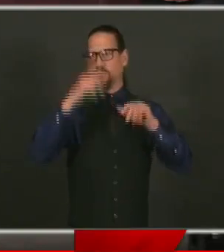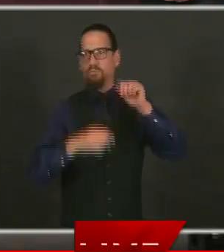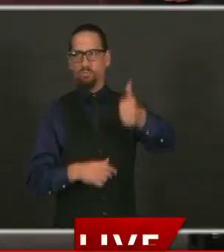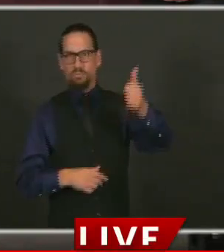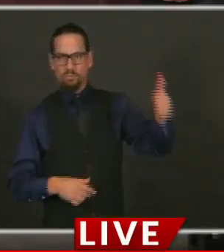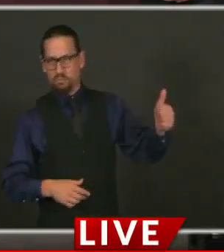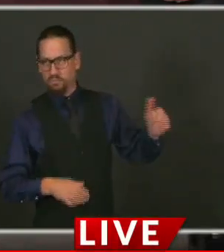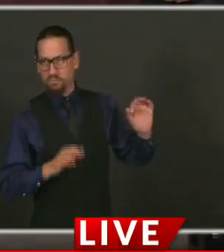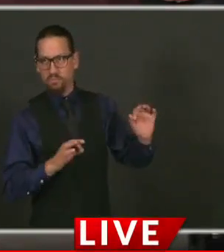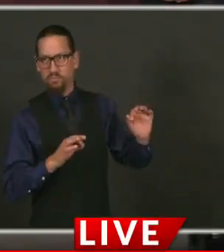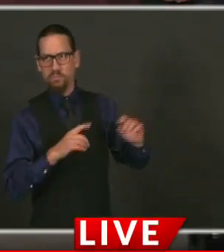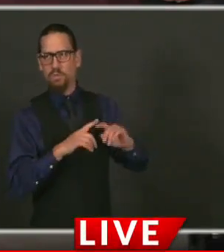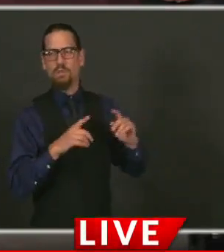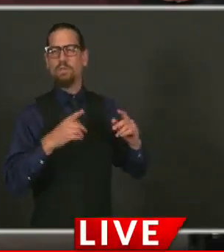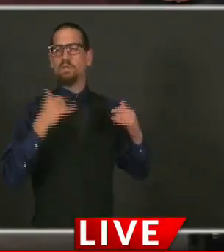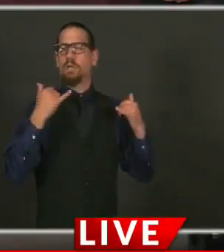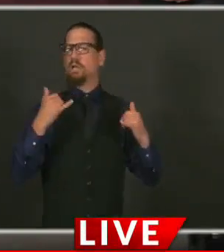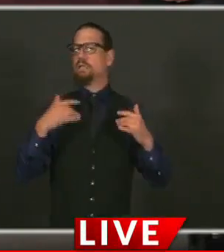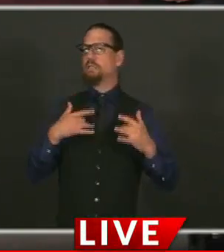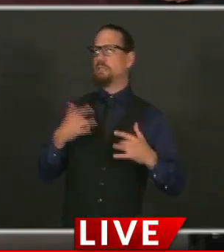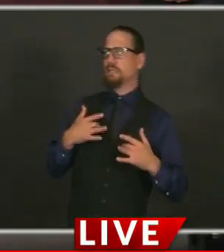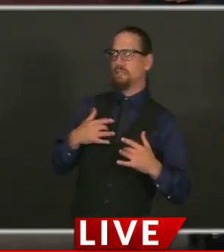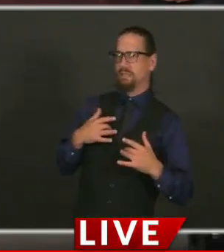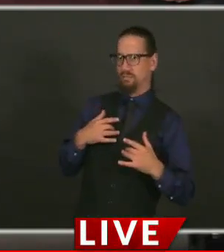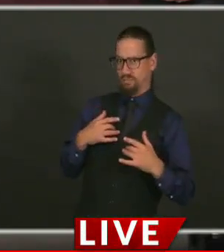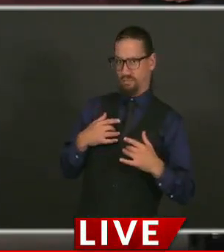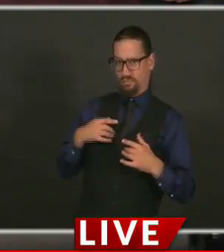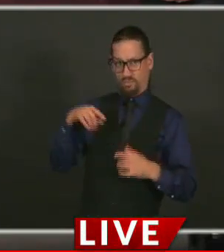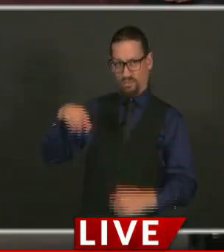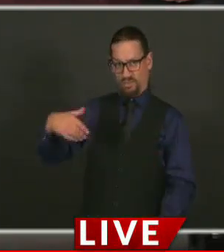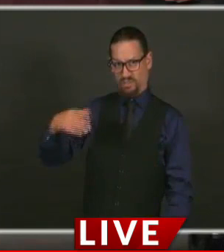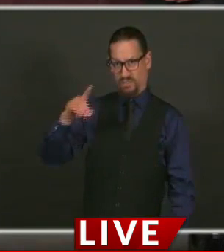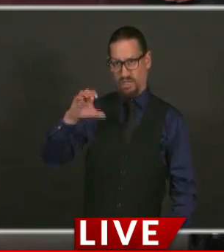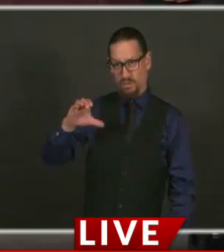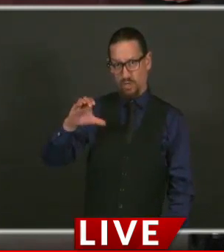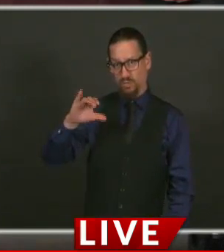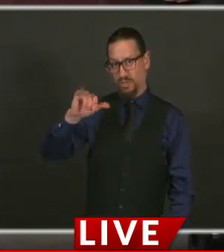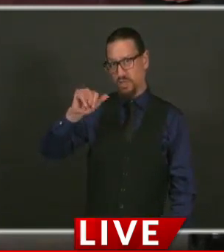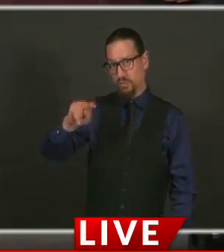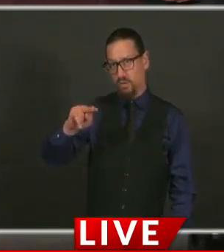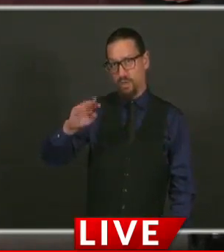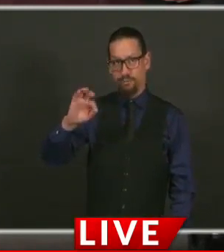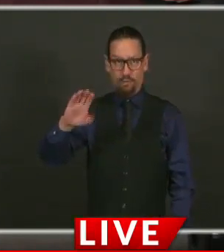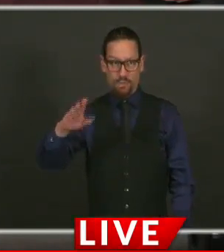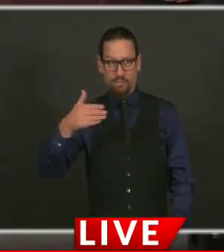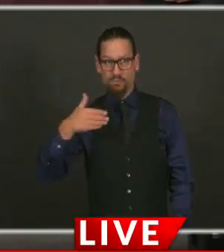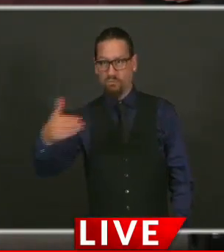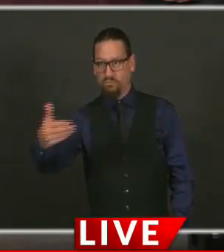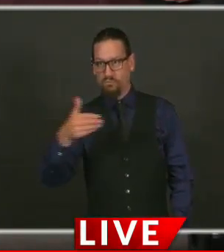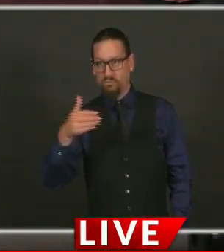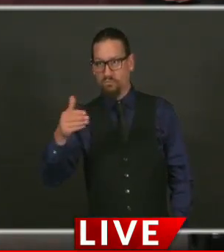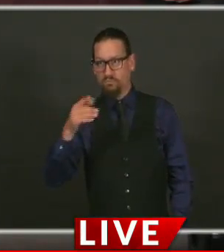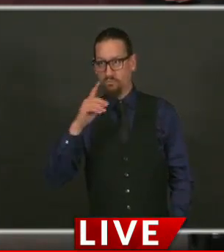YOU PUT UP THREE HOSPITALS. CAN YOU TALK ABOUT WHAT YOU ARE LOOKING FOR FOR DECEMBER,